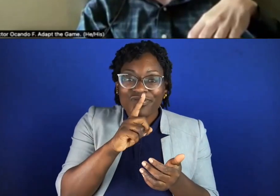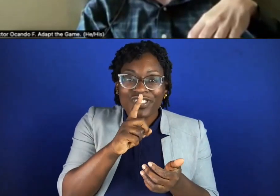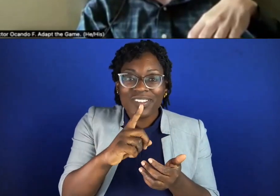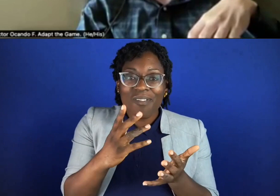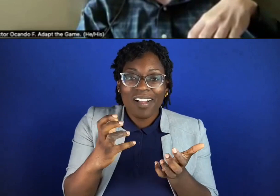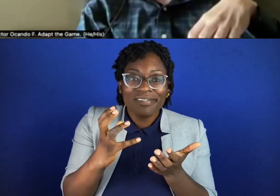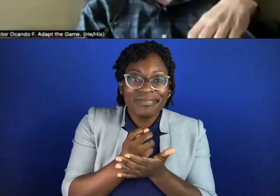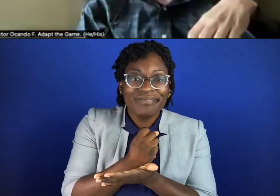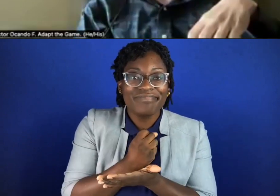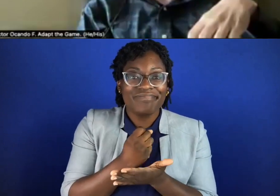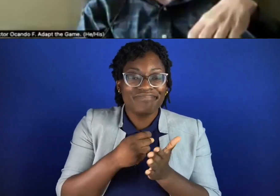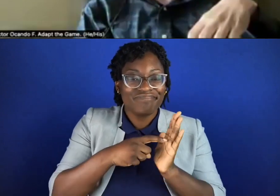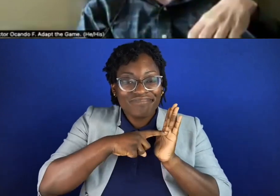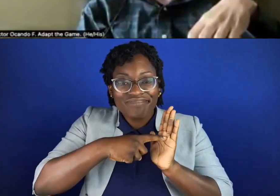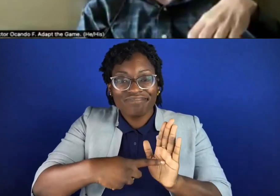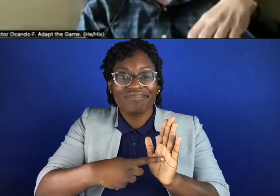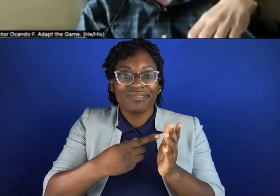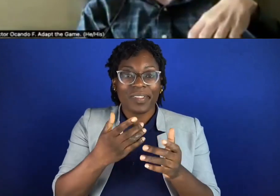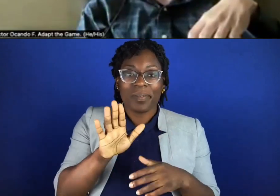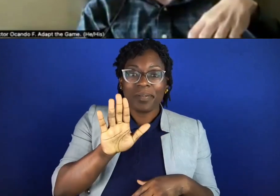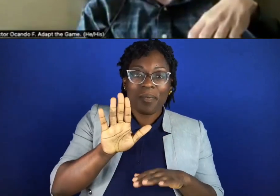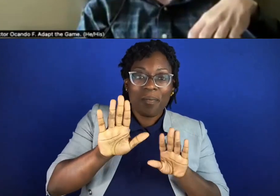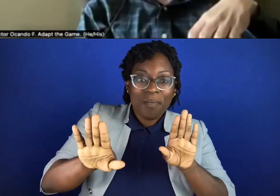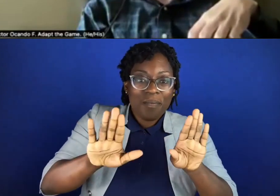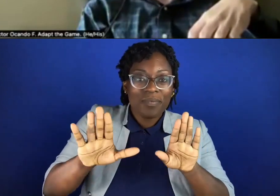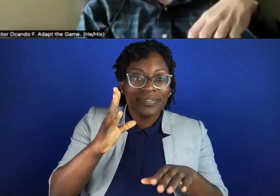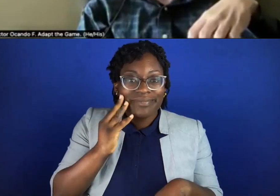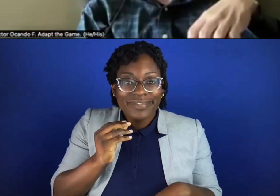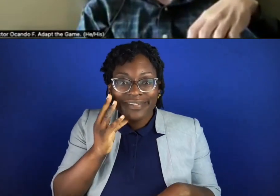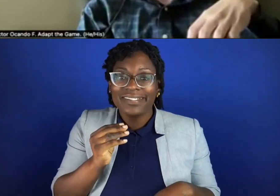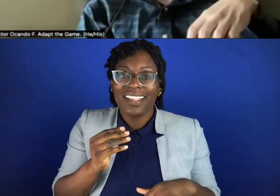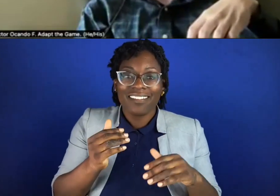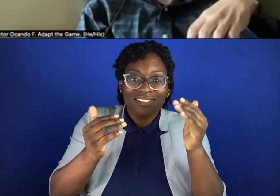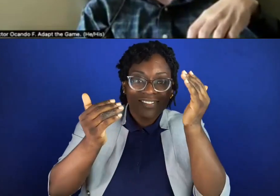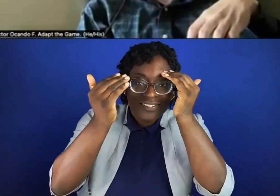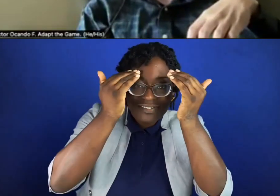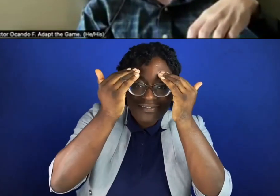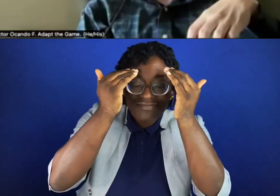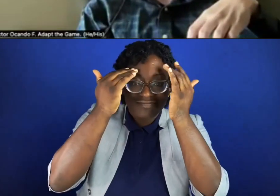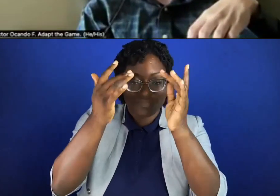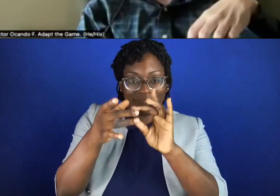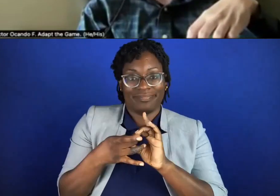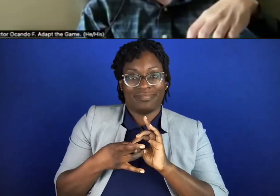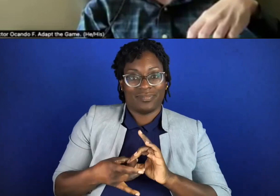I would love to really showcase your experience and knowledge about starting a business by